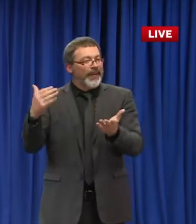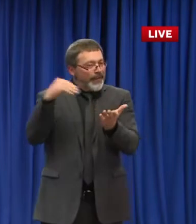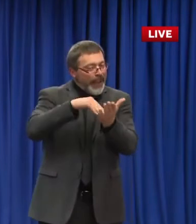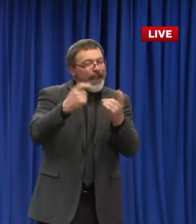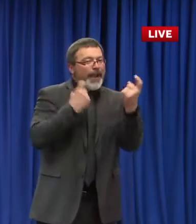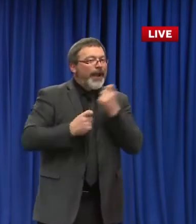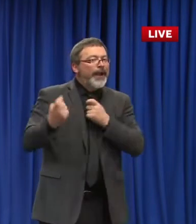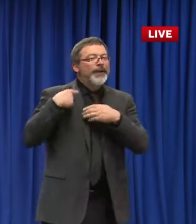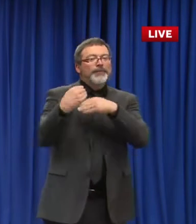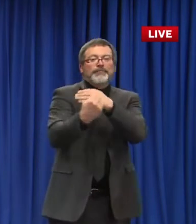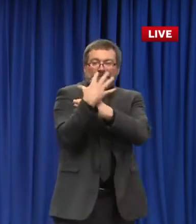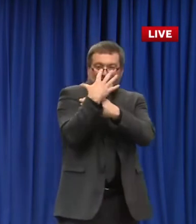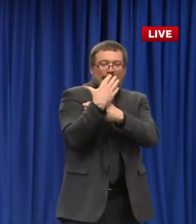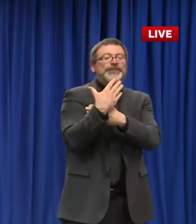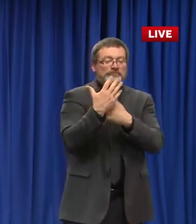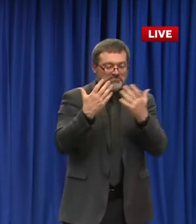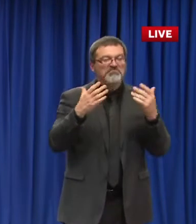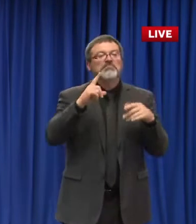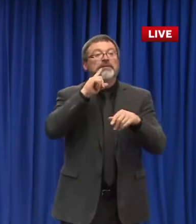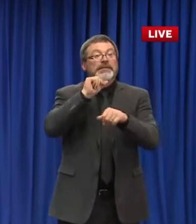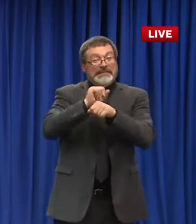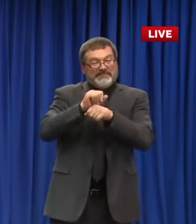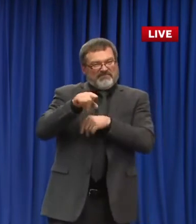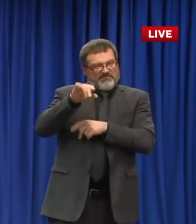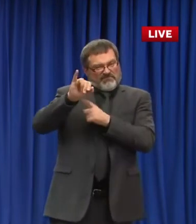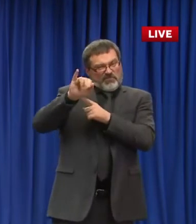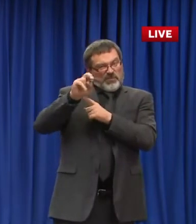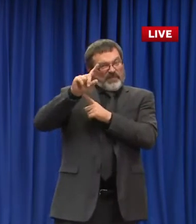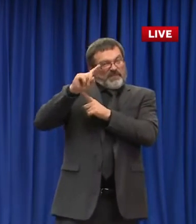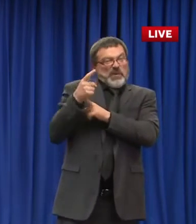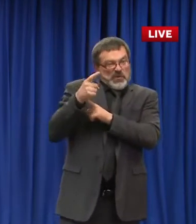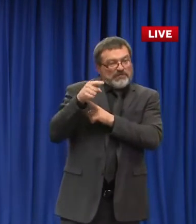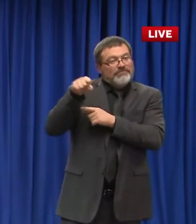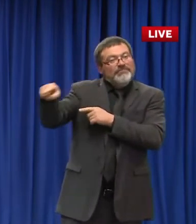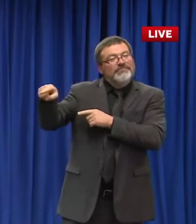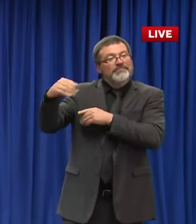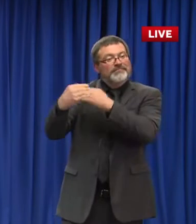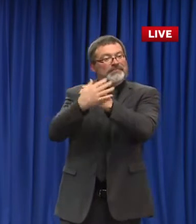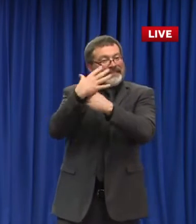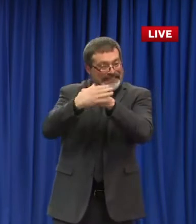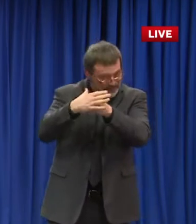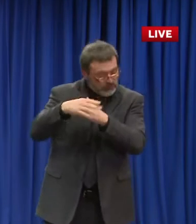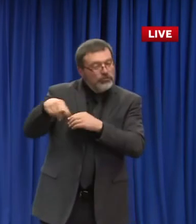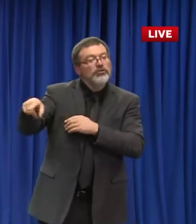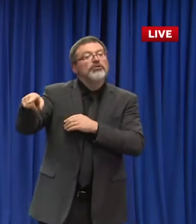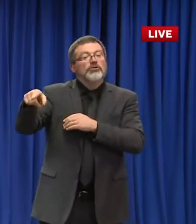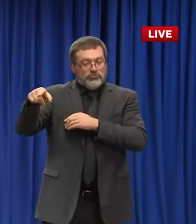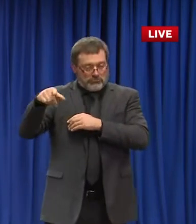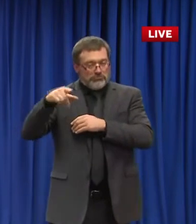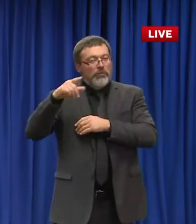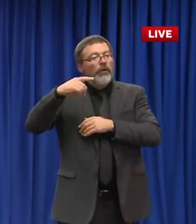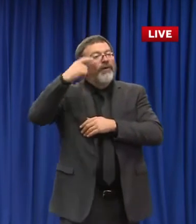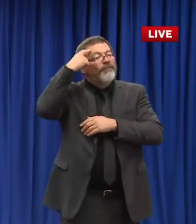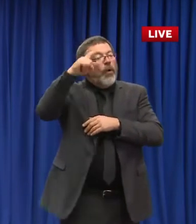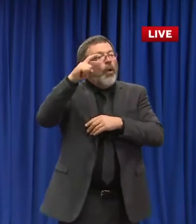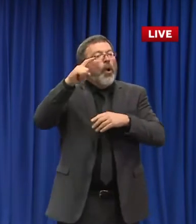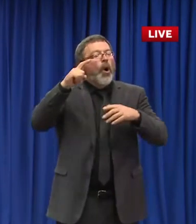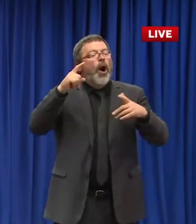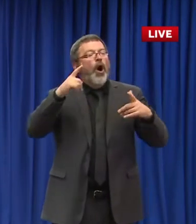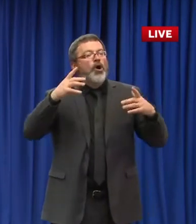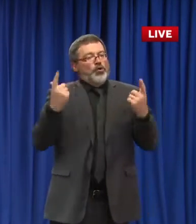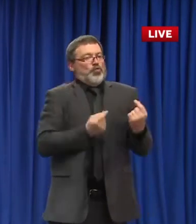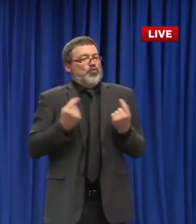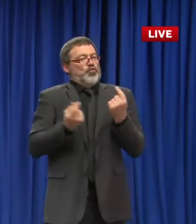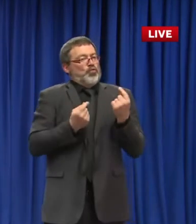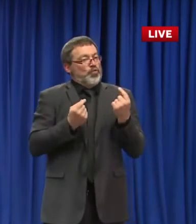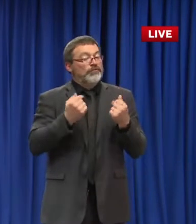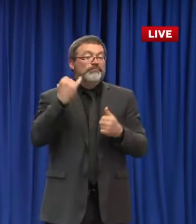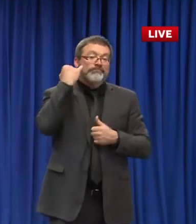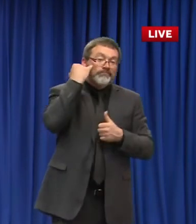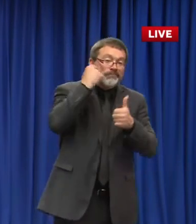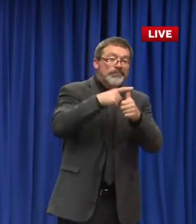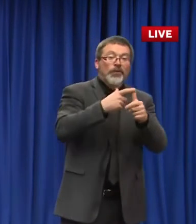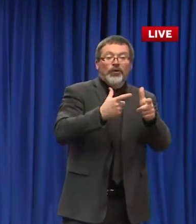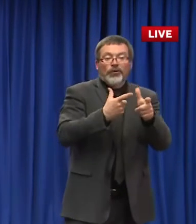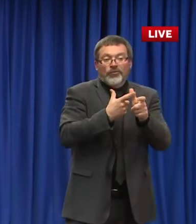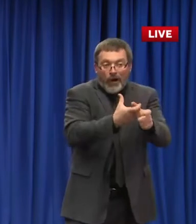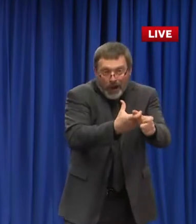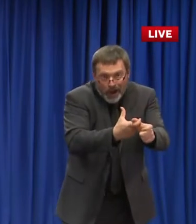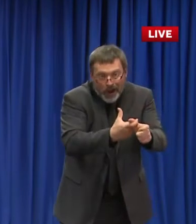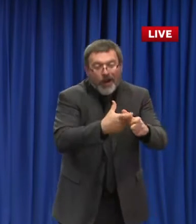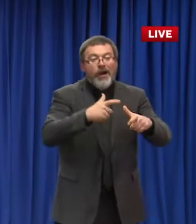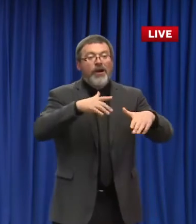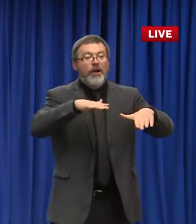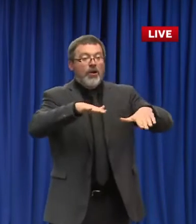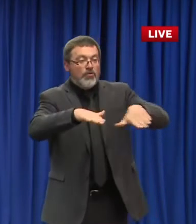SO ON JUNE 1ST STATE BEACHES ALONG OUR SEACOAST WILL OPEN TWO ACTIVE RECREATION AND A MEASURED SAFE APPROACH ACCORDING TO THE GUIDANCE DEVELOPED AGAIN VERY MUCH IN CONJUNCTION WITH ALL THE